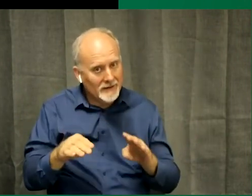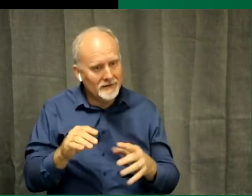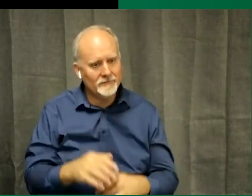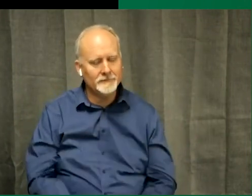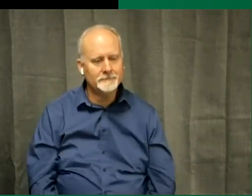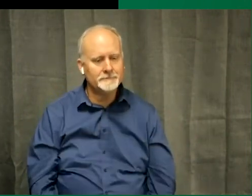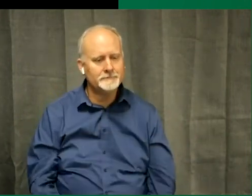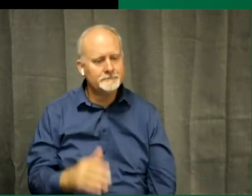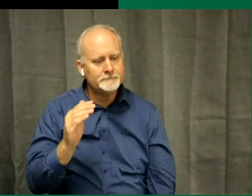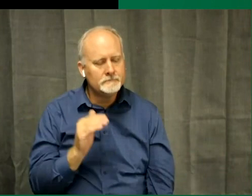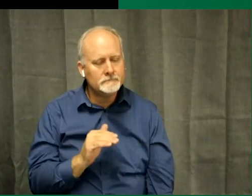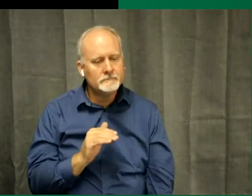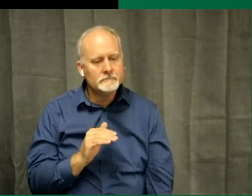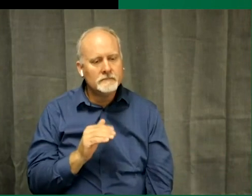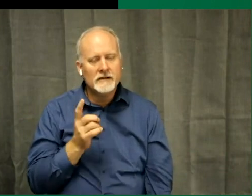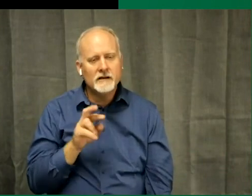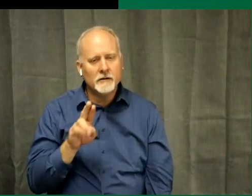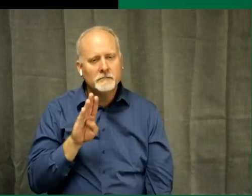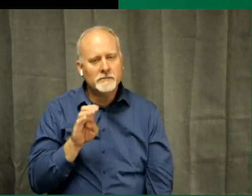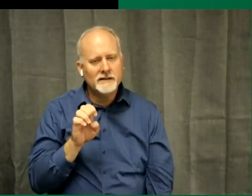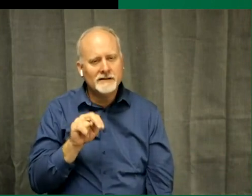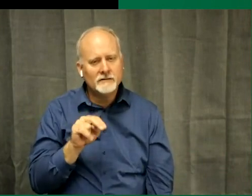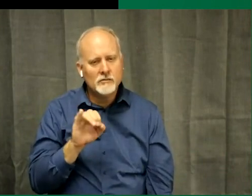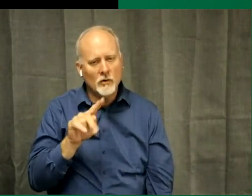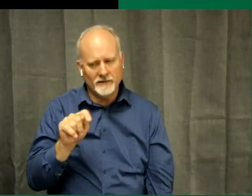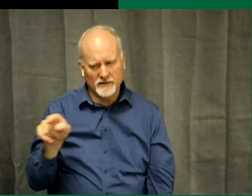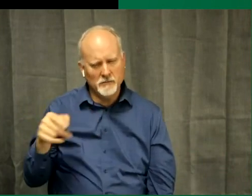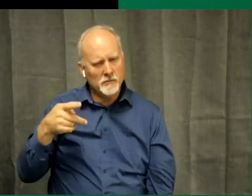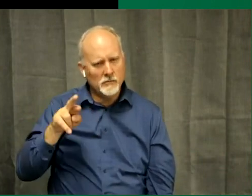and now i'd like to introduce dr benoit the provost at uab to talk about what to expect